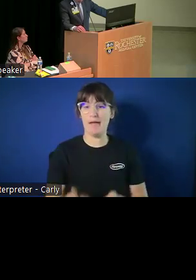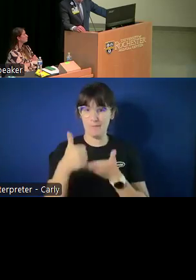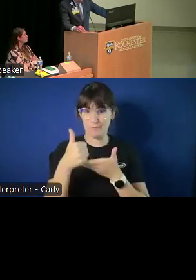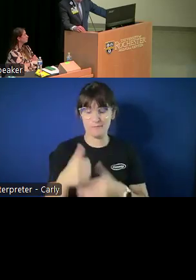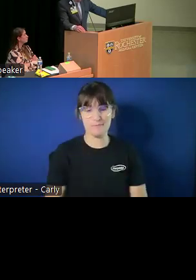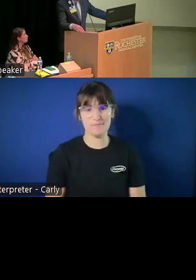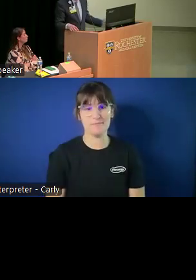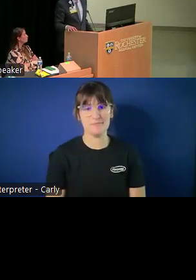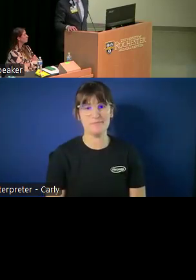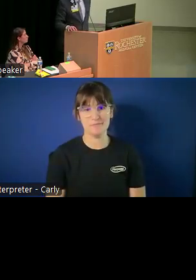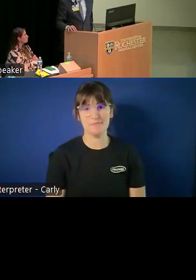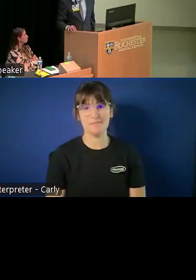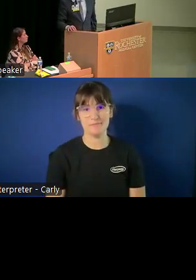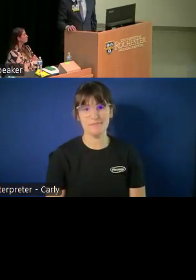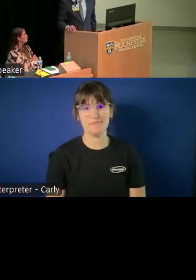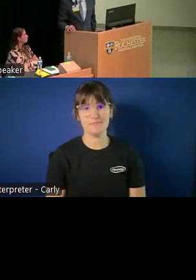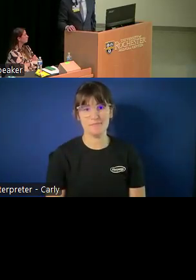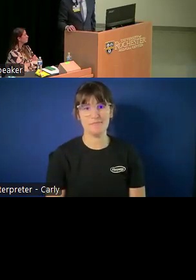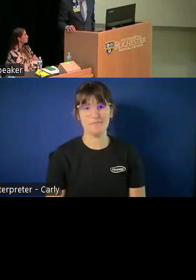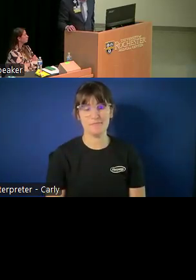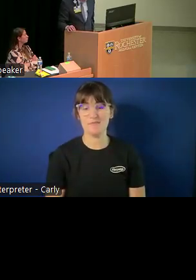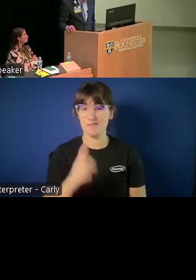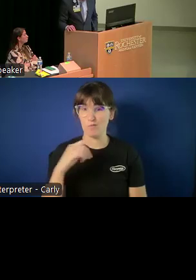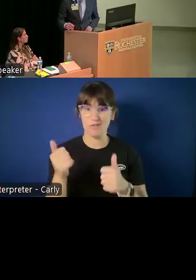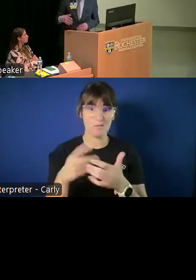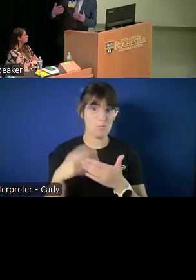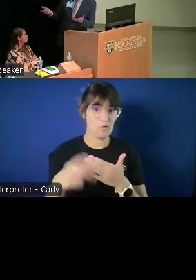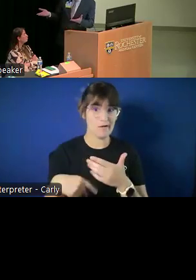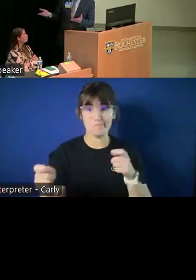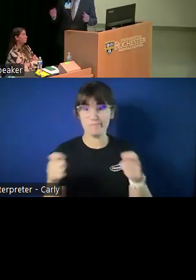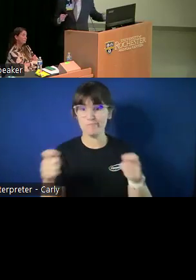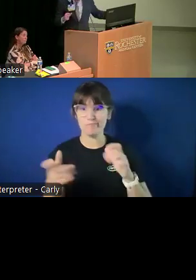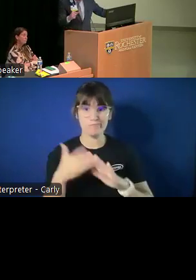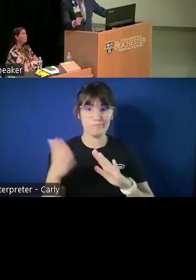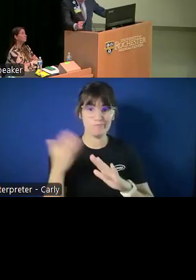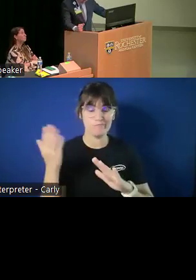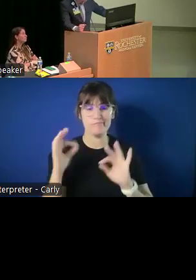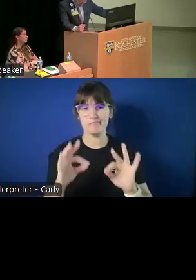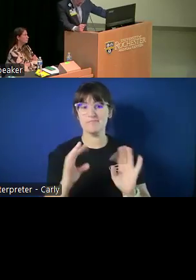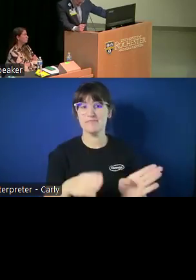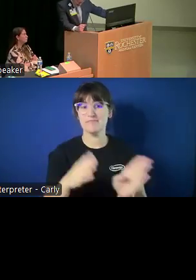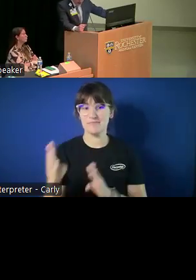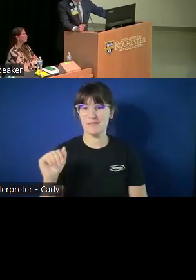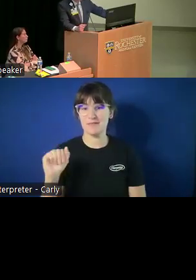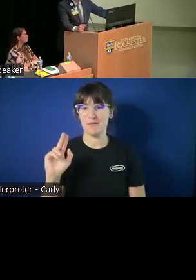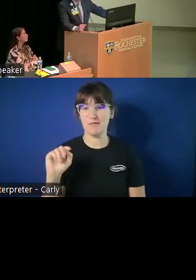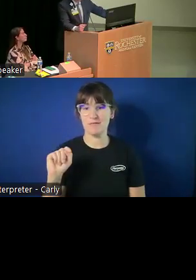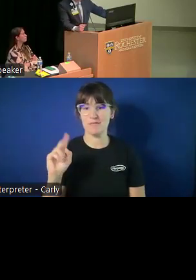uh partner um with regards to operations and programming autumn uh is providing us with